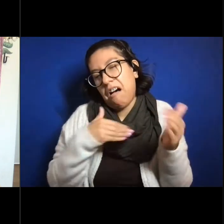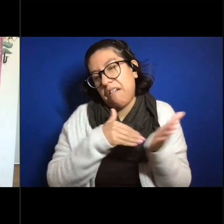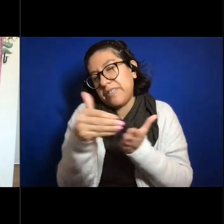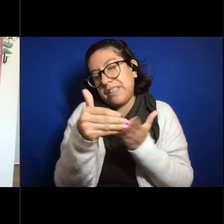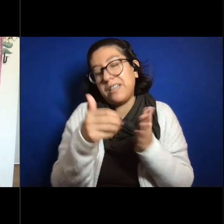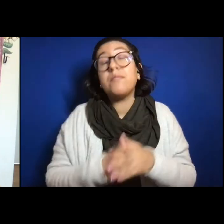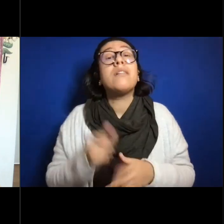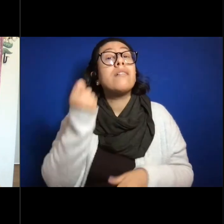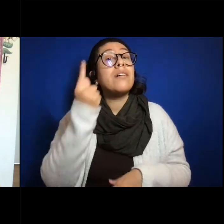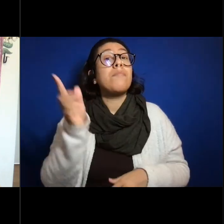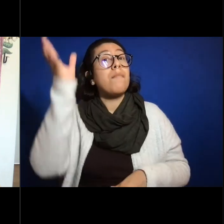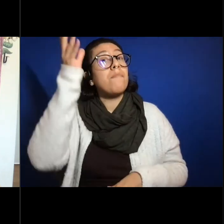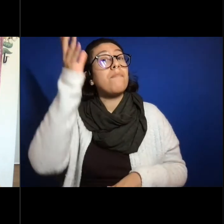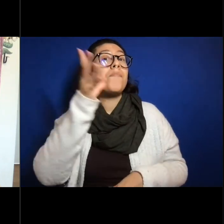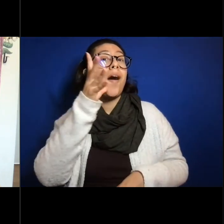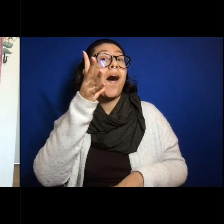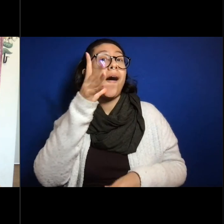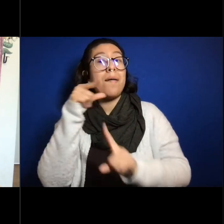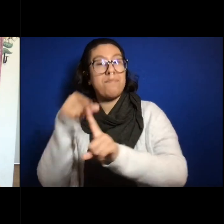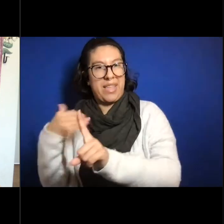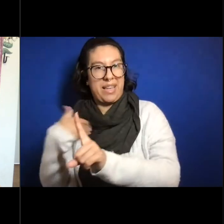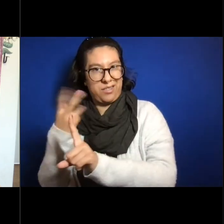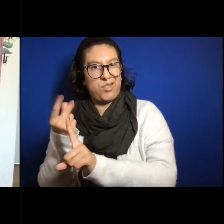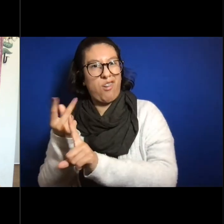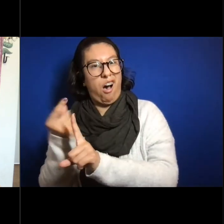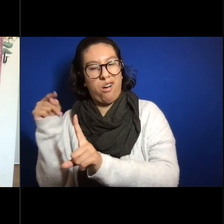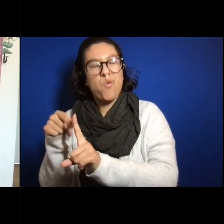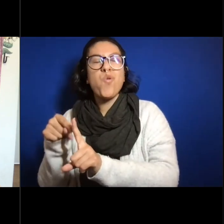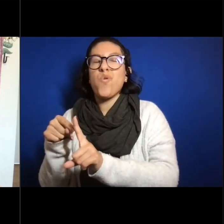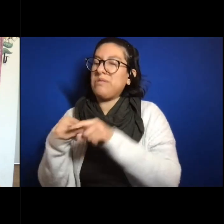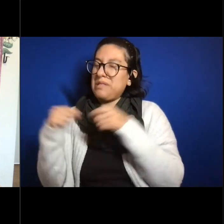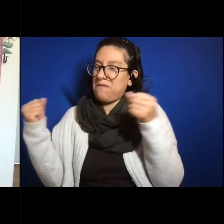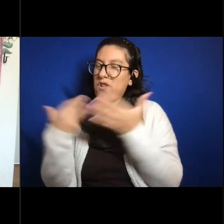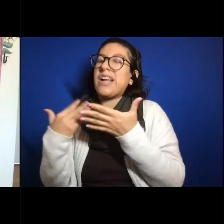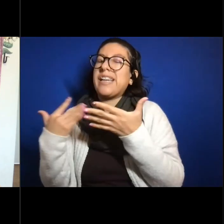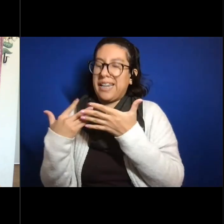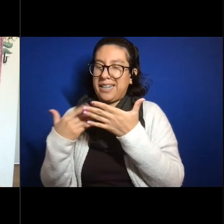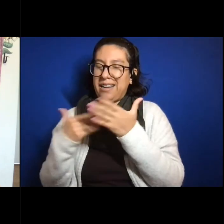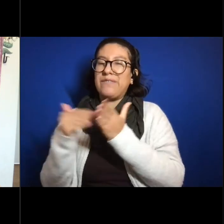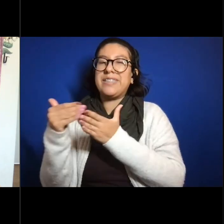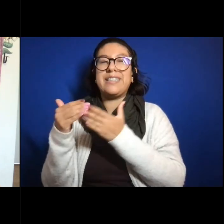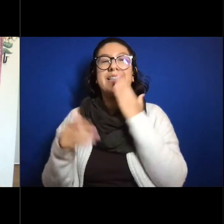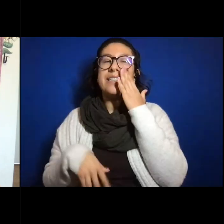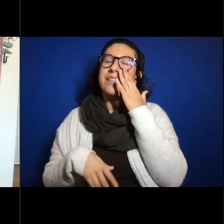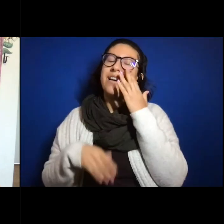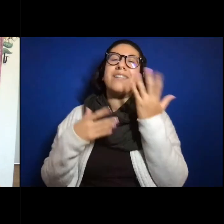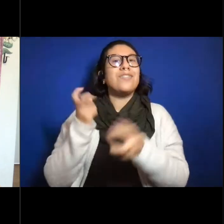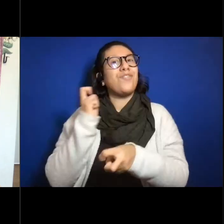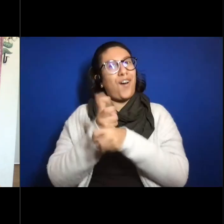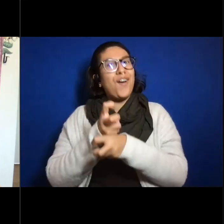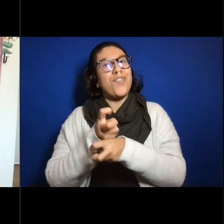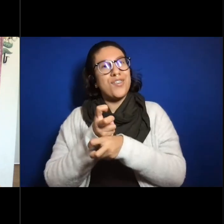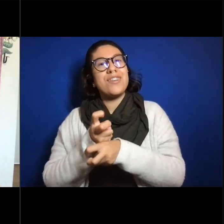from me and the dog definitely gets afraid. And so I think as a pet owner that's one of the things that my mom has to do